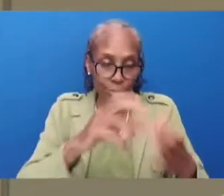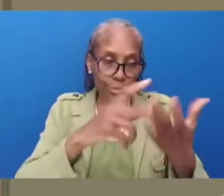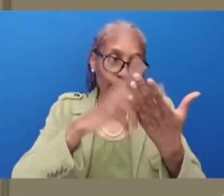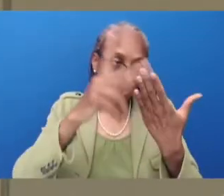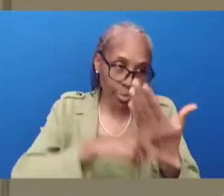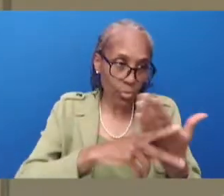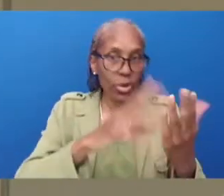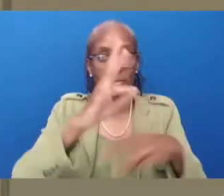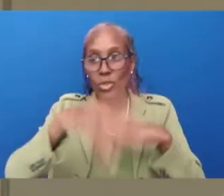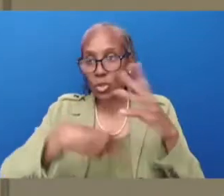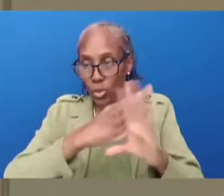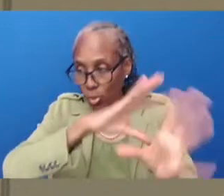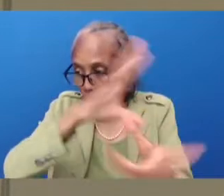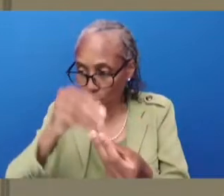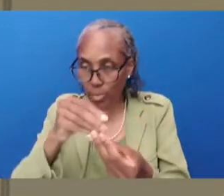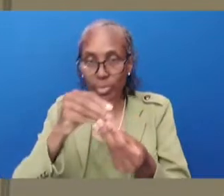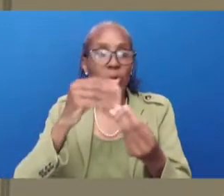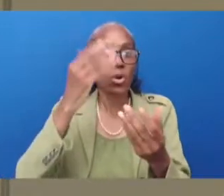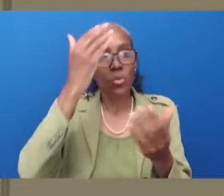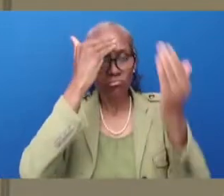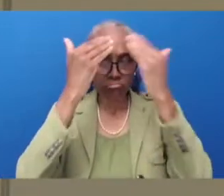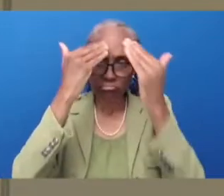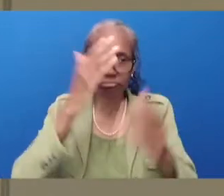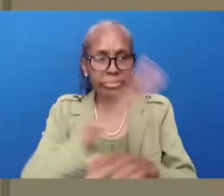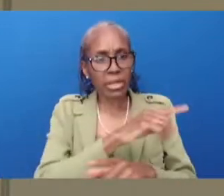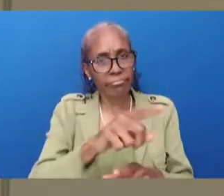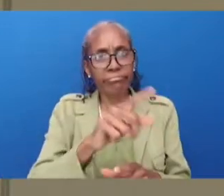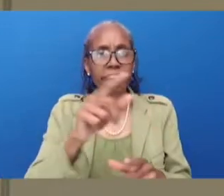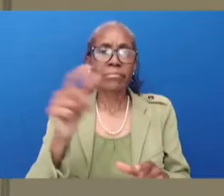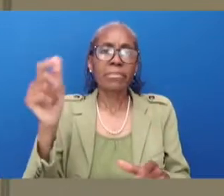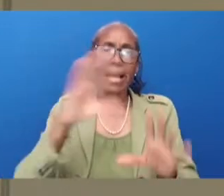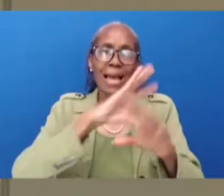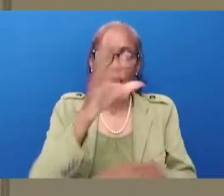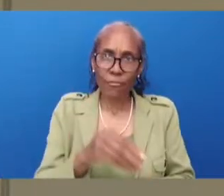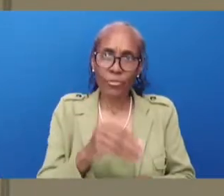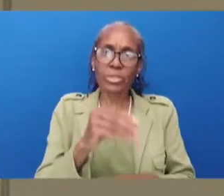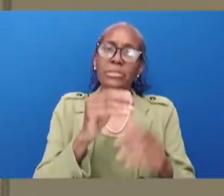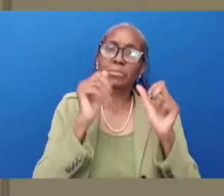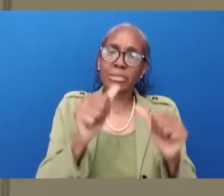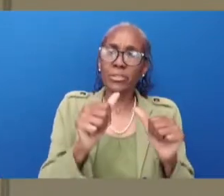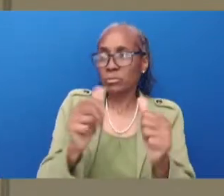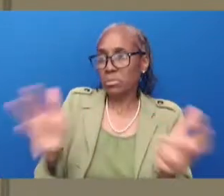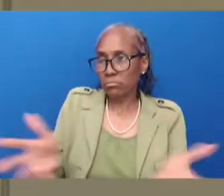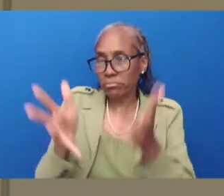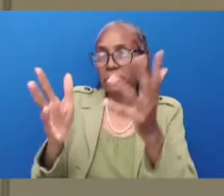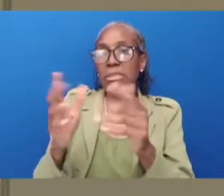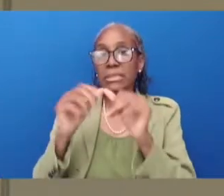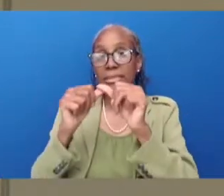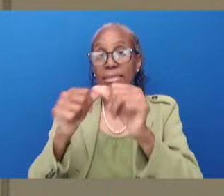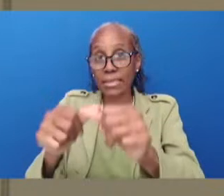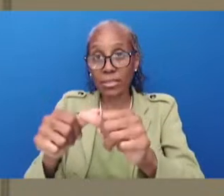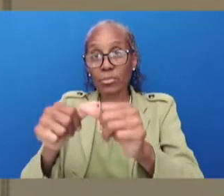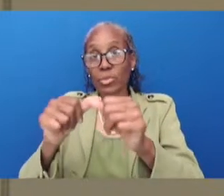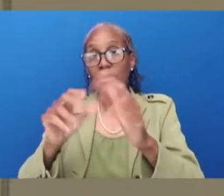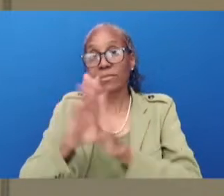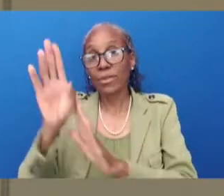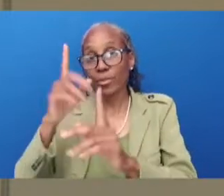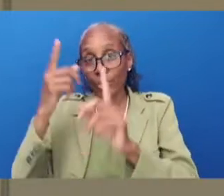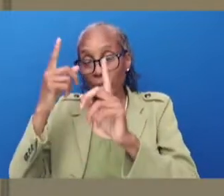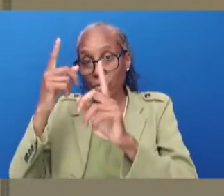INITIATIVES, WHICH INSPIRE GLOBAL AND LOCAL AWARENESS OF